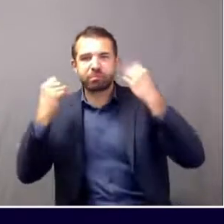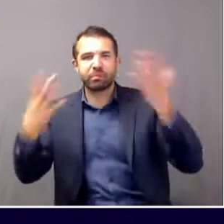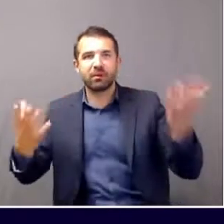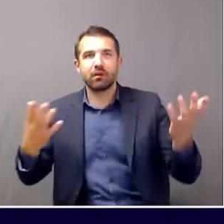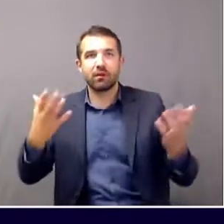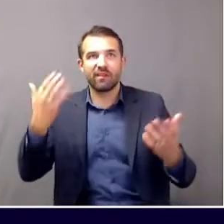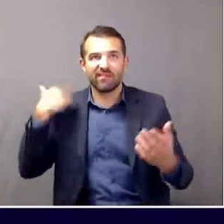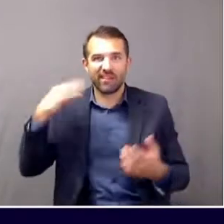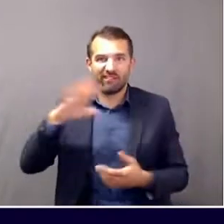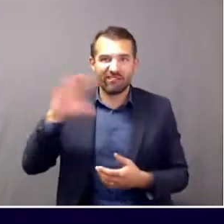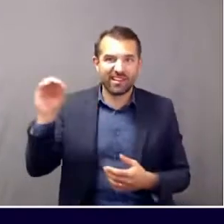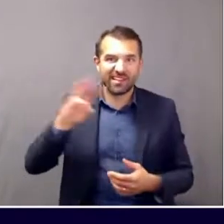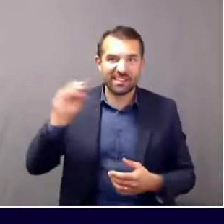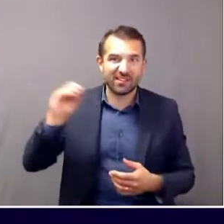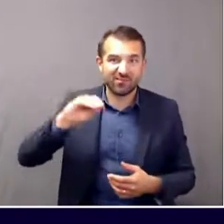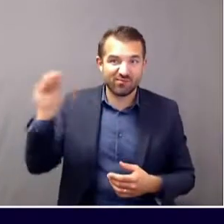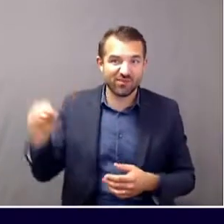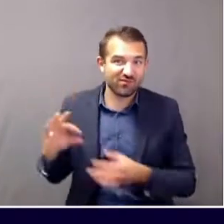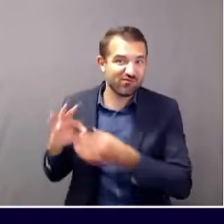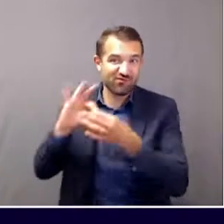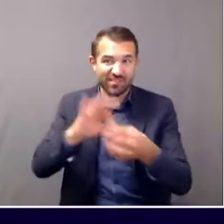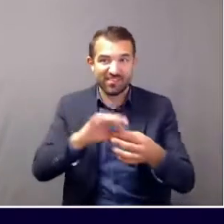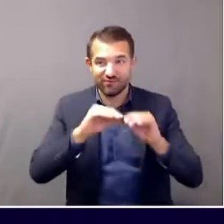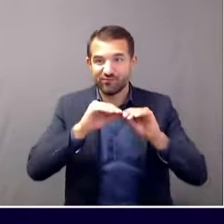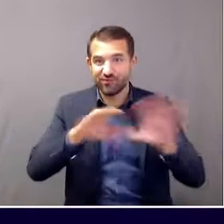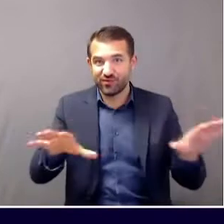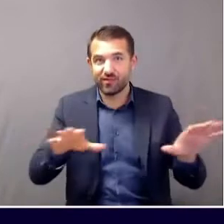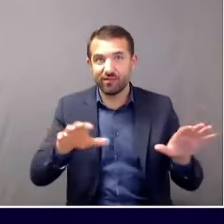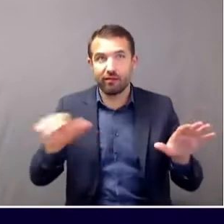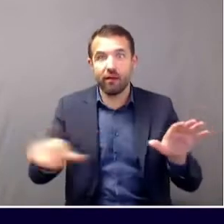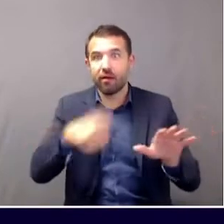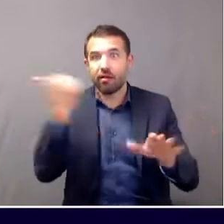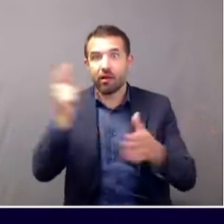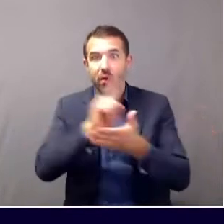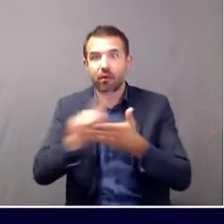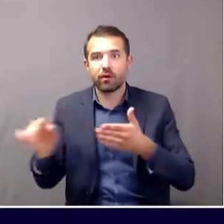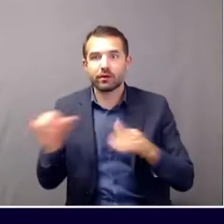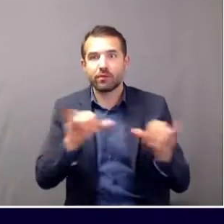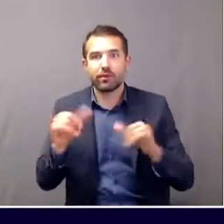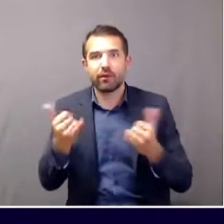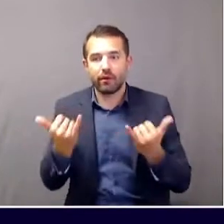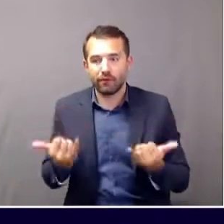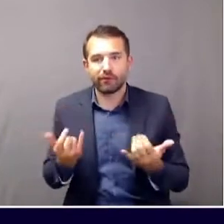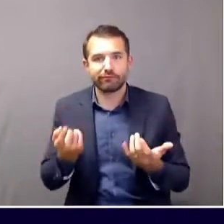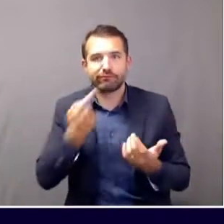other weeks it has been down to